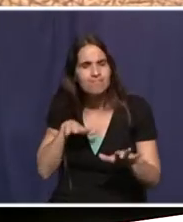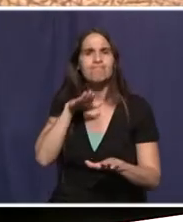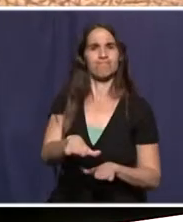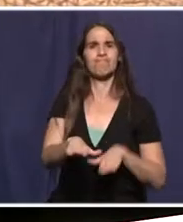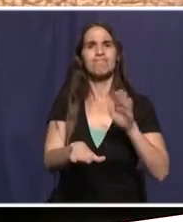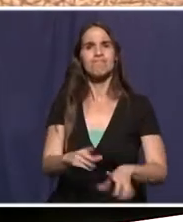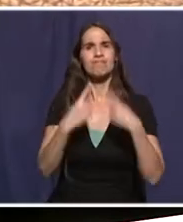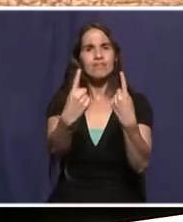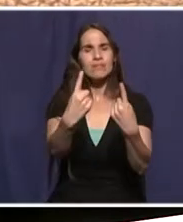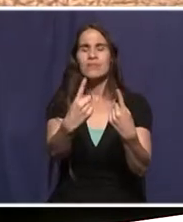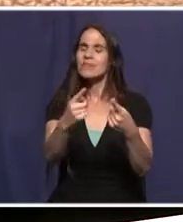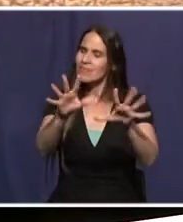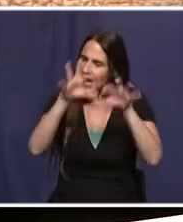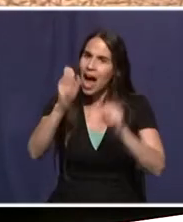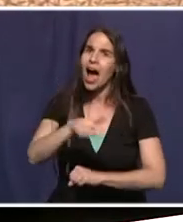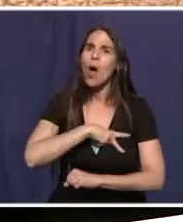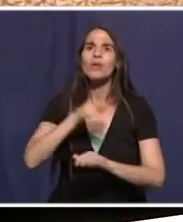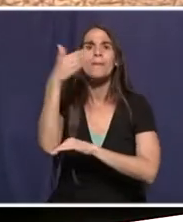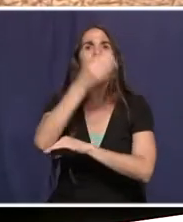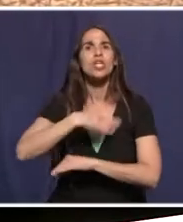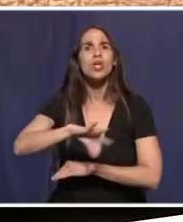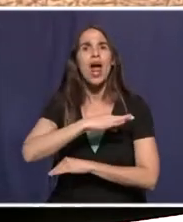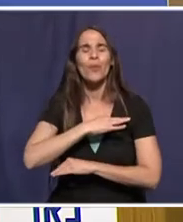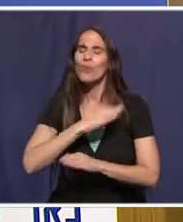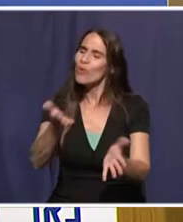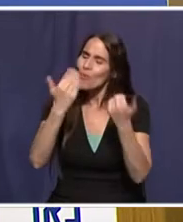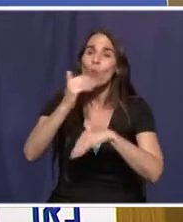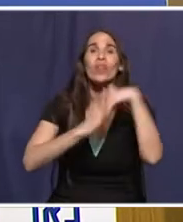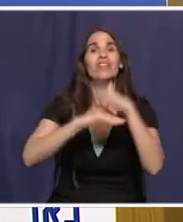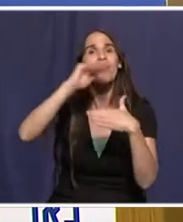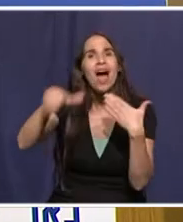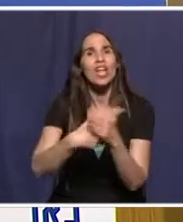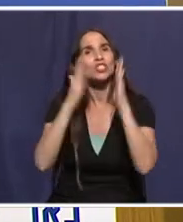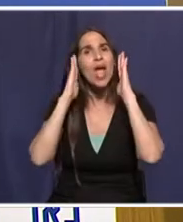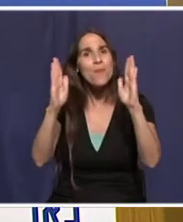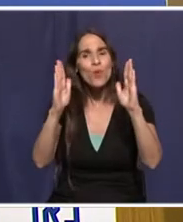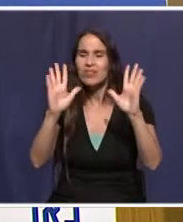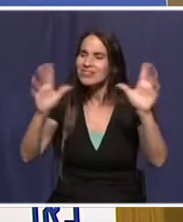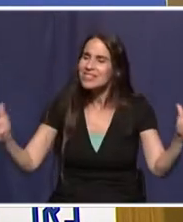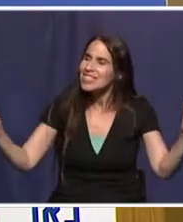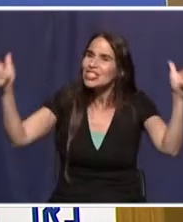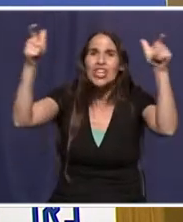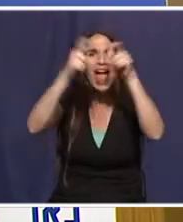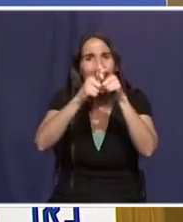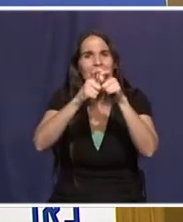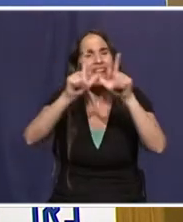let's take responsibility for our country, let's rebuild trust, bridges, coexistence.